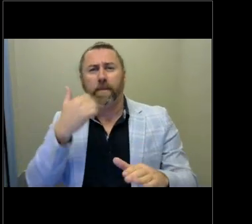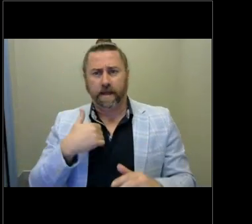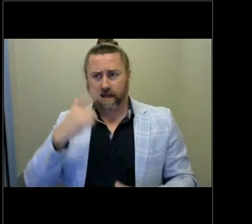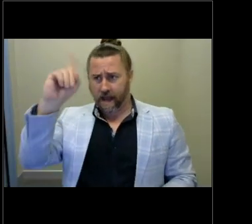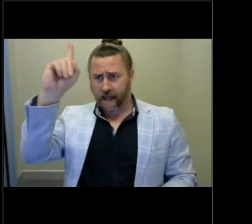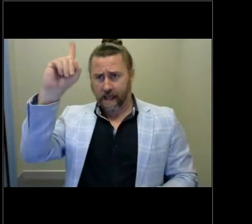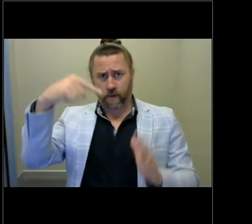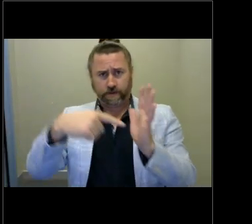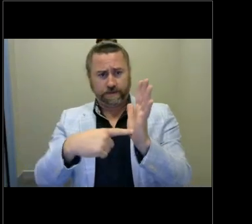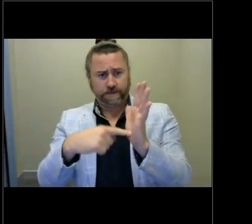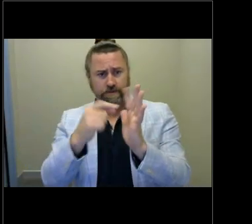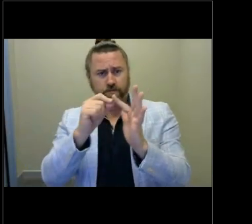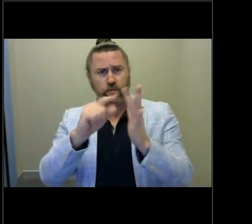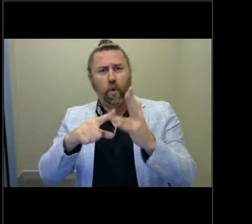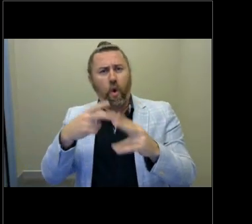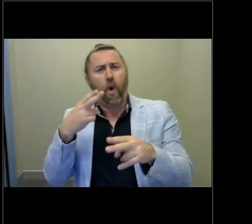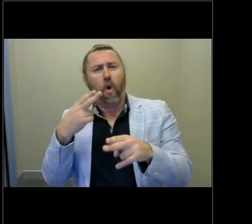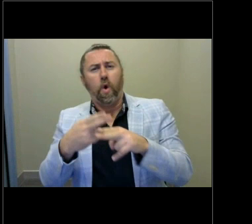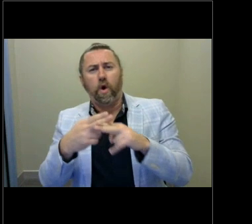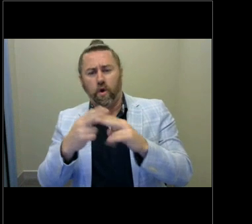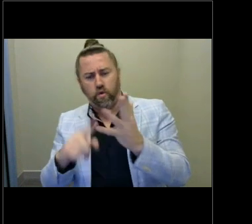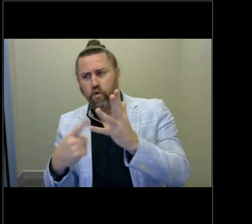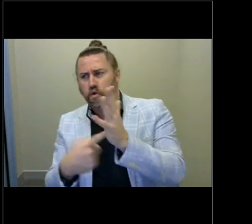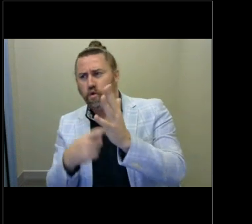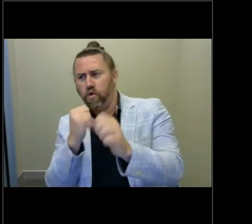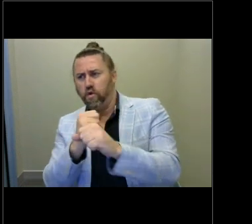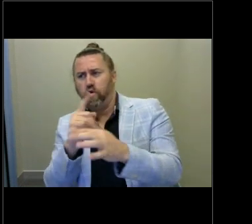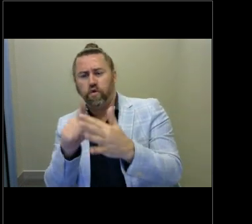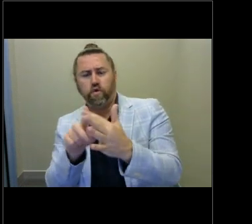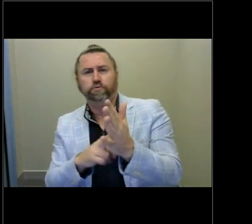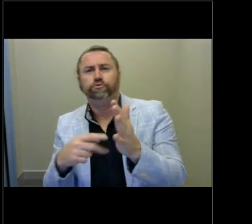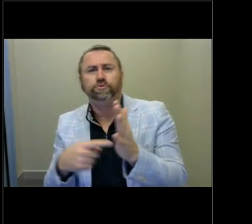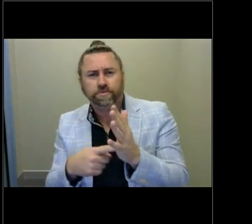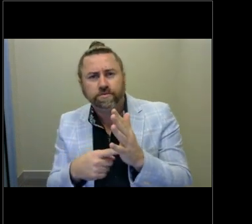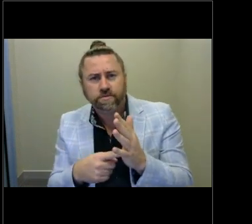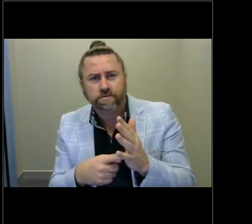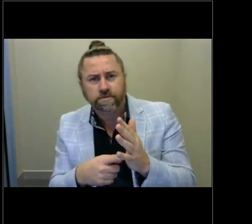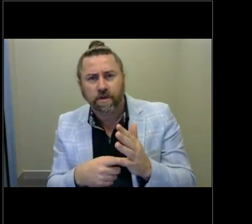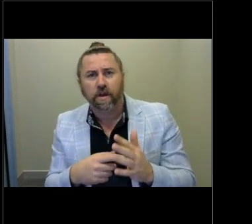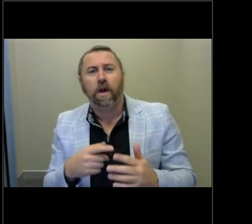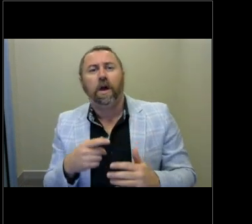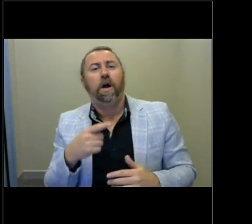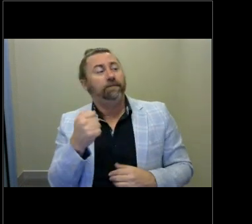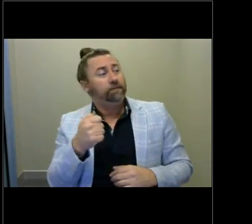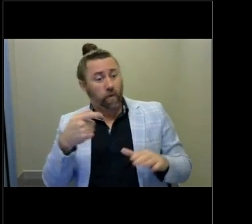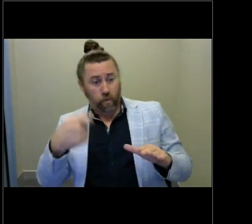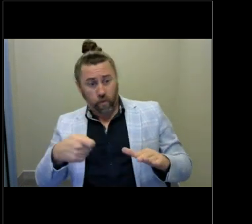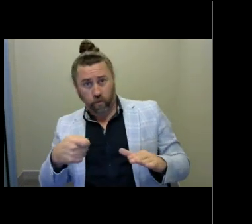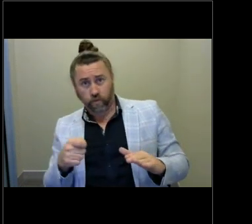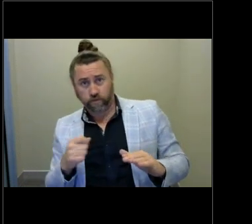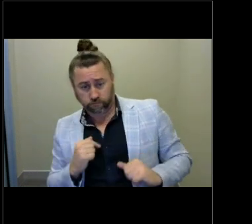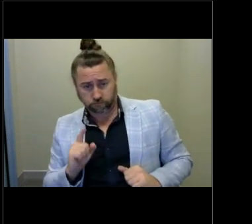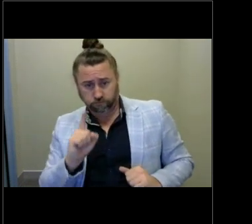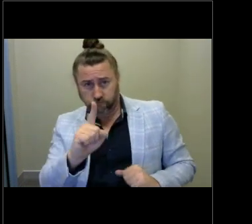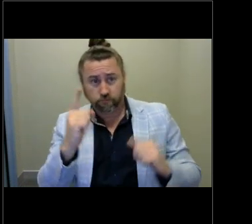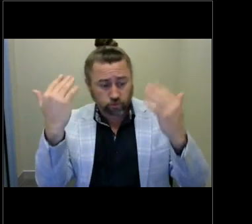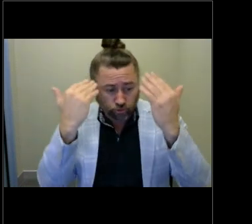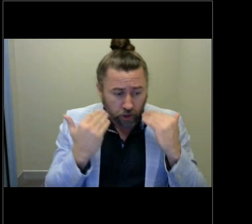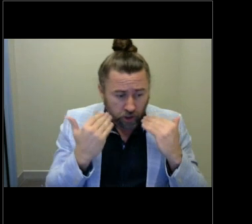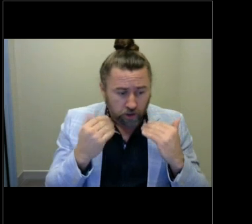urgent TPO today, then if they are there at the court and the court determines, "Okay, yeah, let's do this."